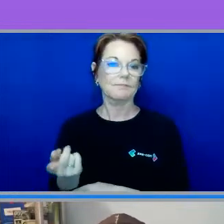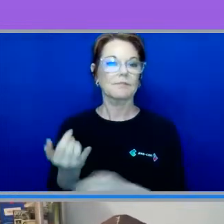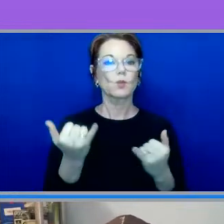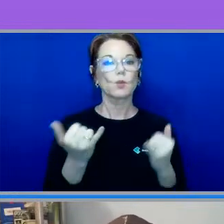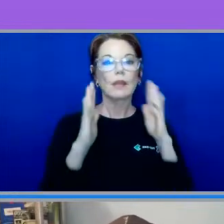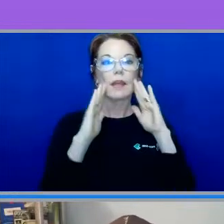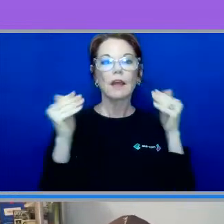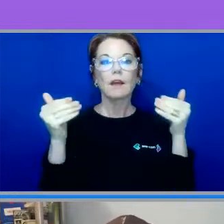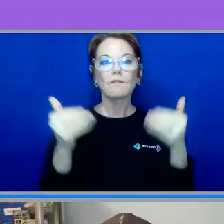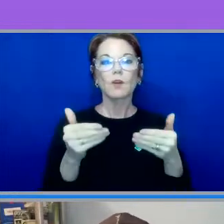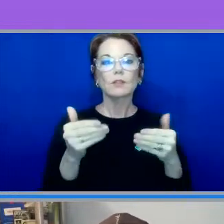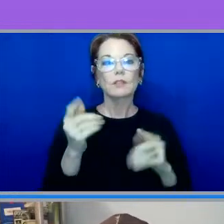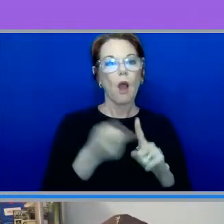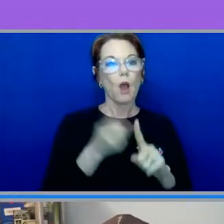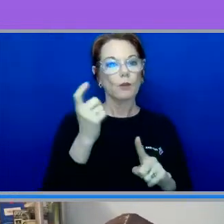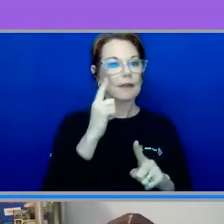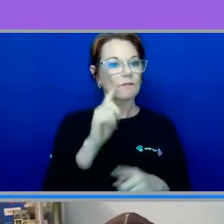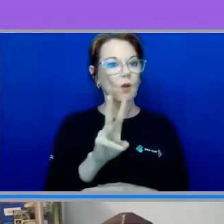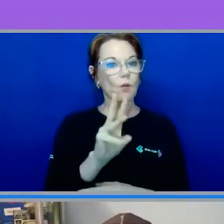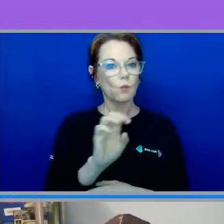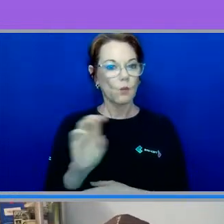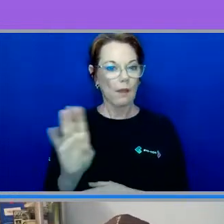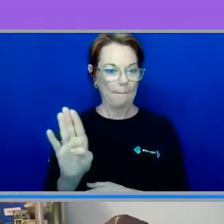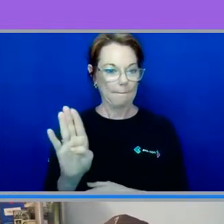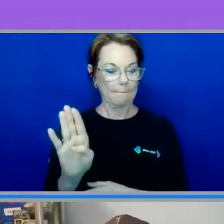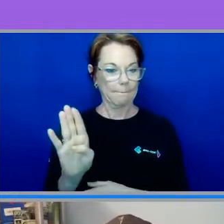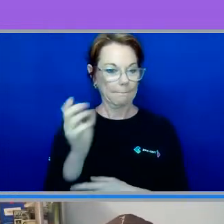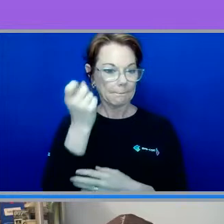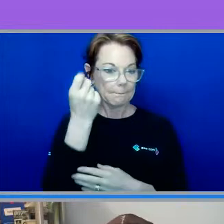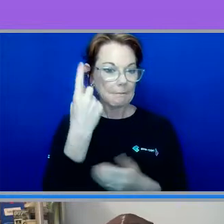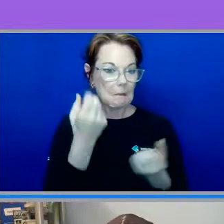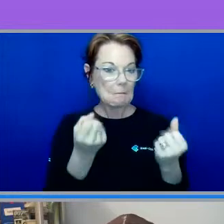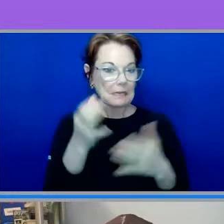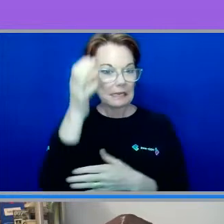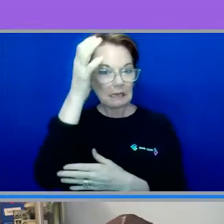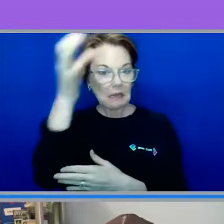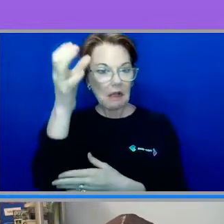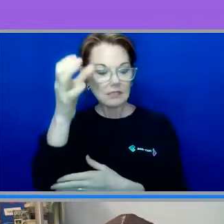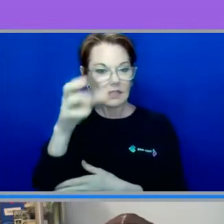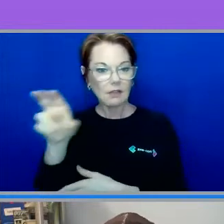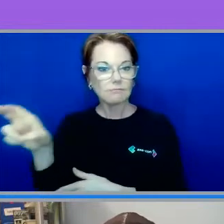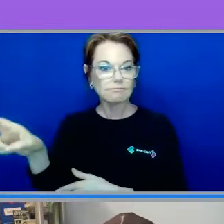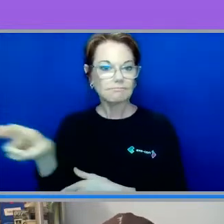focused on automation for the web, but many of the concepts